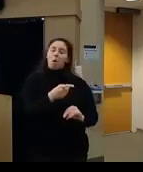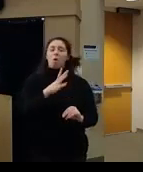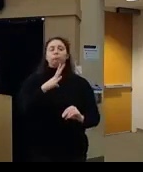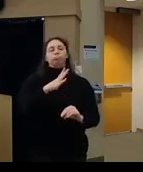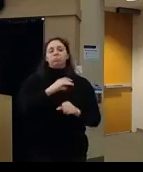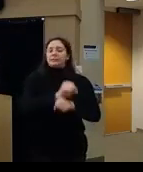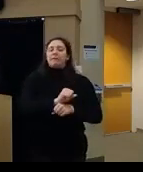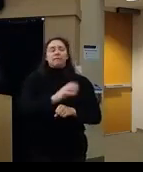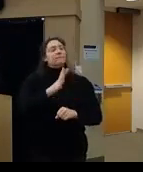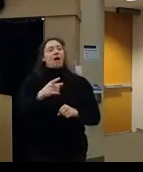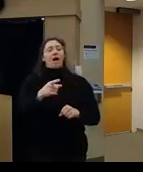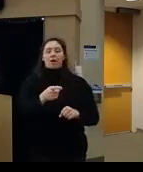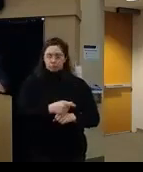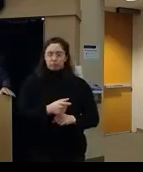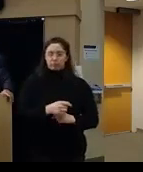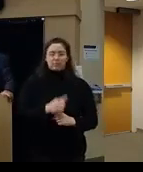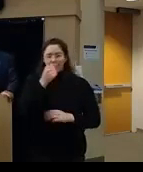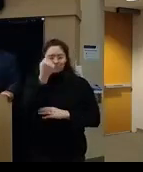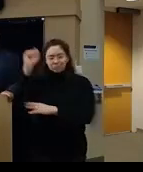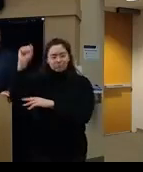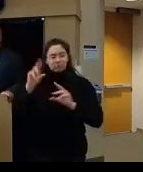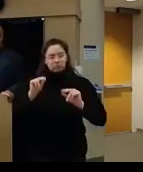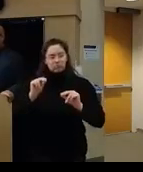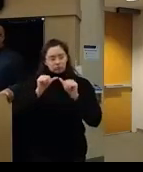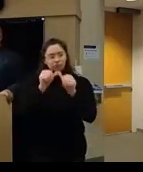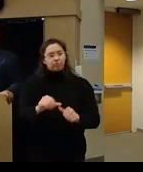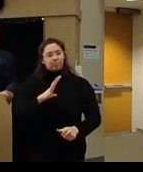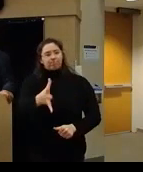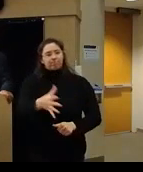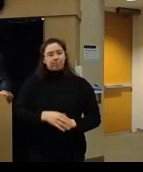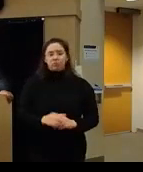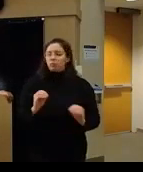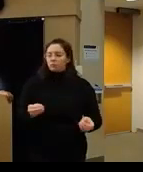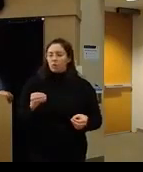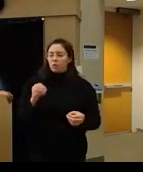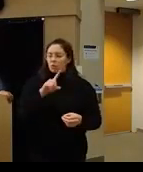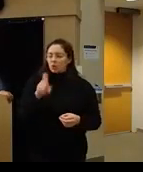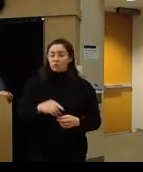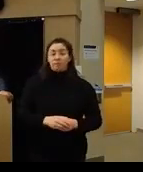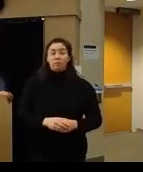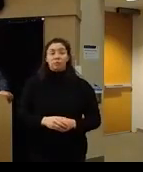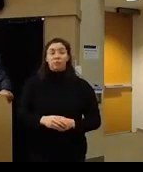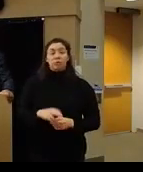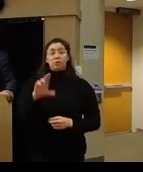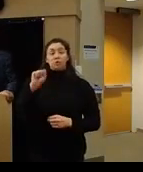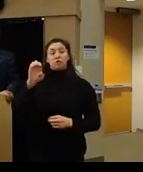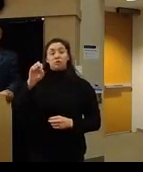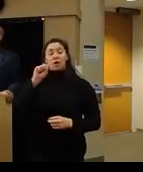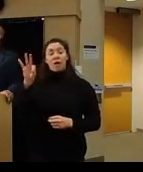back against abolitionism right no question about that but the curse of ham served a few fundamental